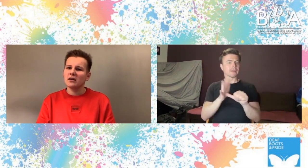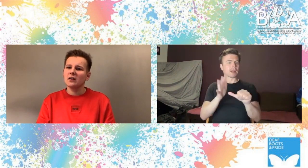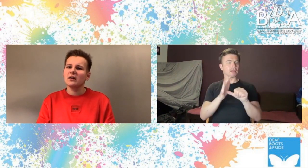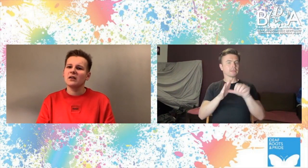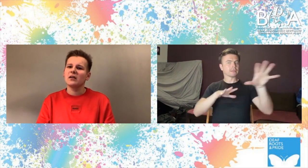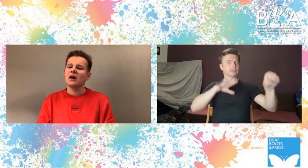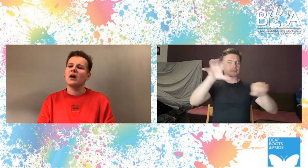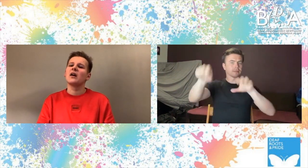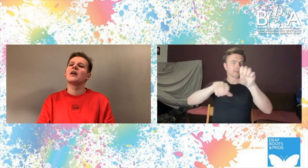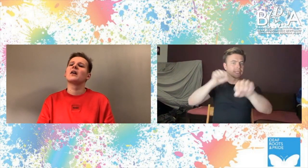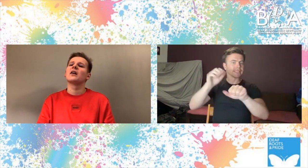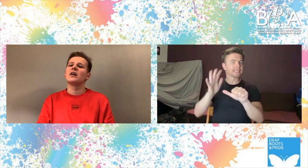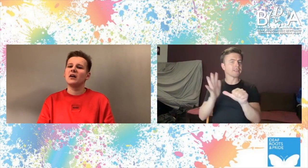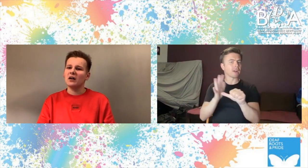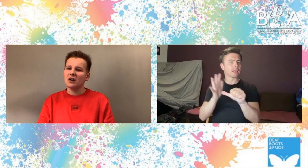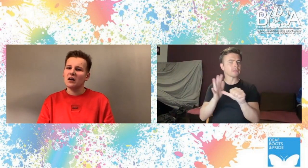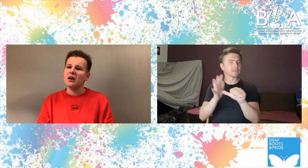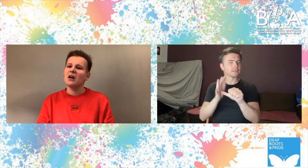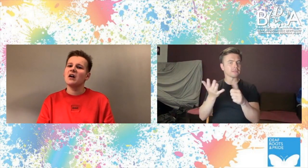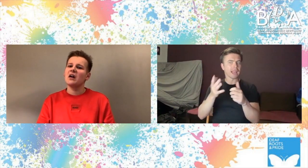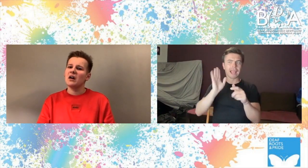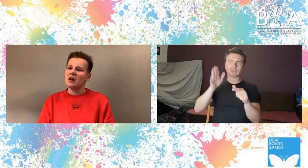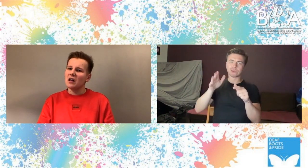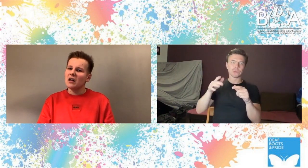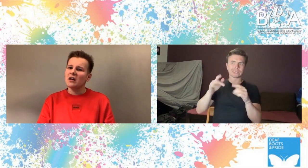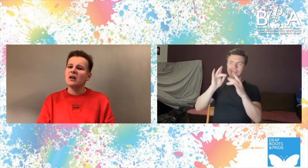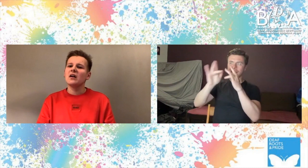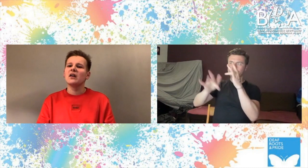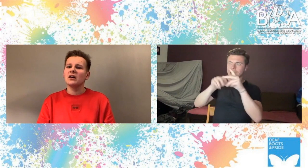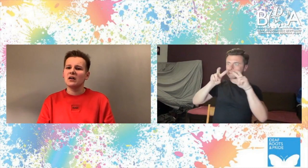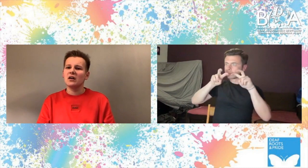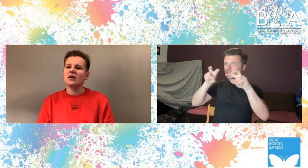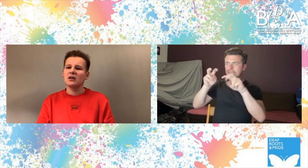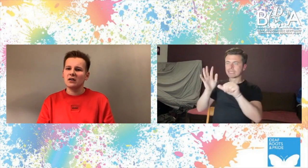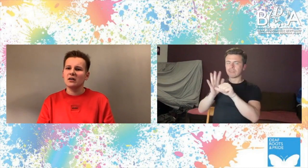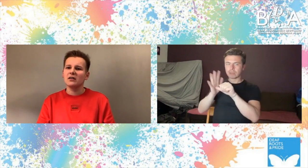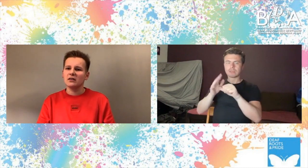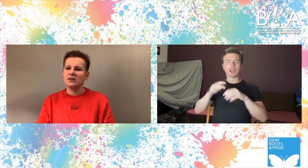be really difficult to find that information. You would just be looking on the Internet